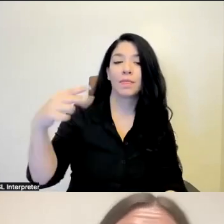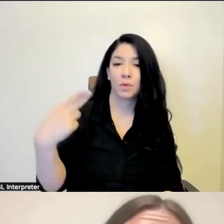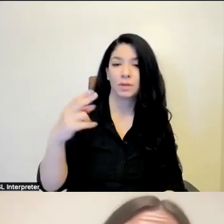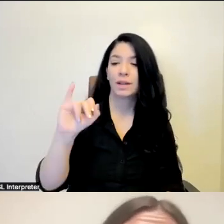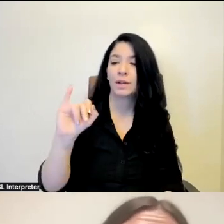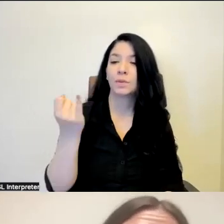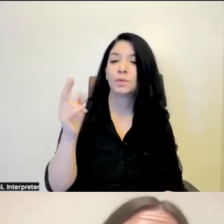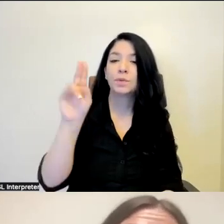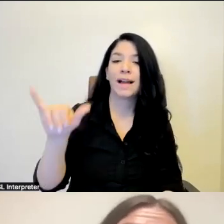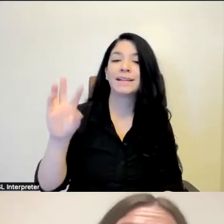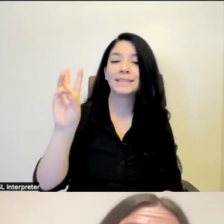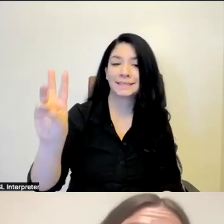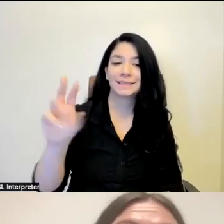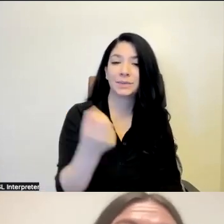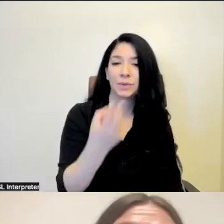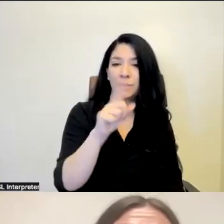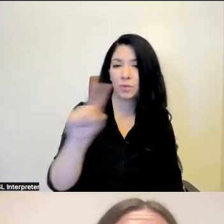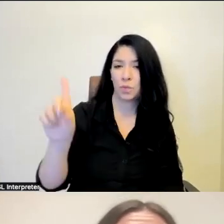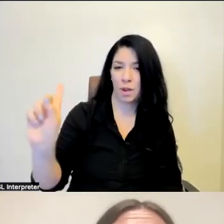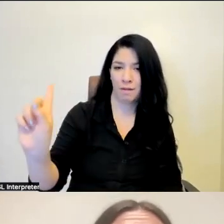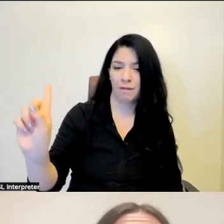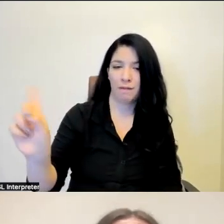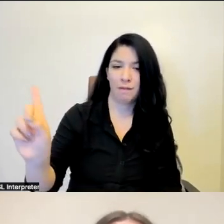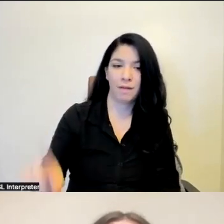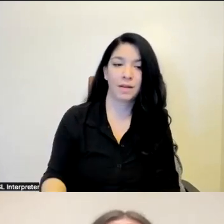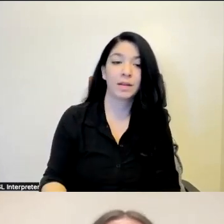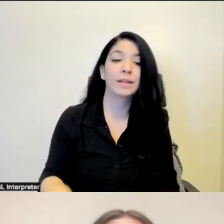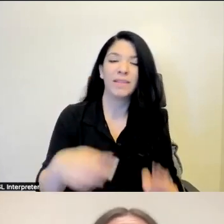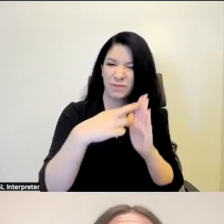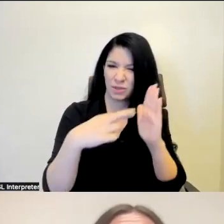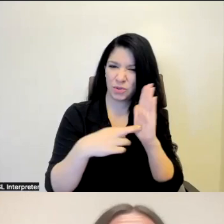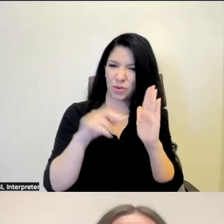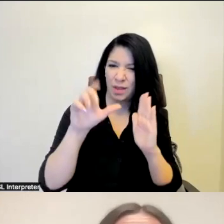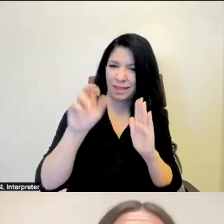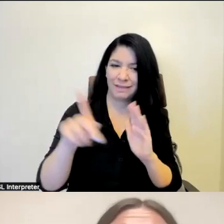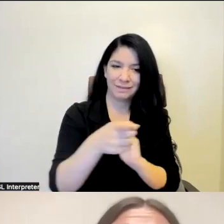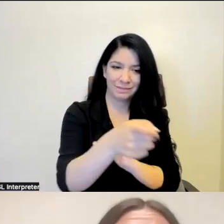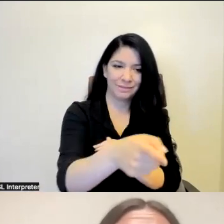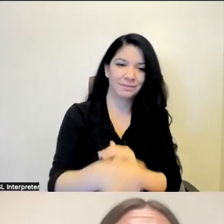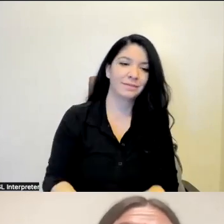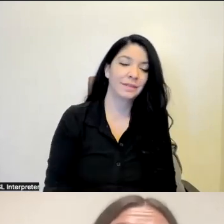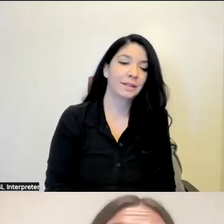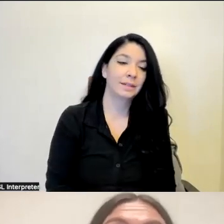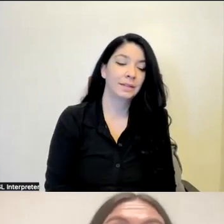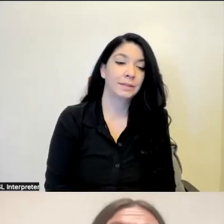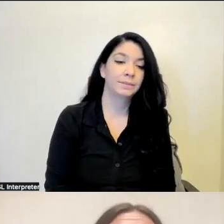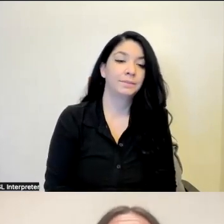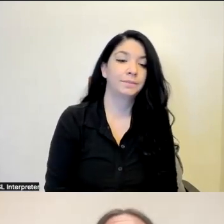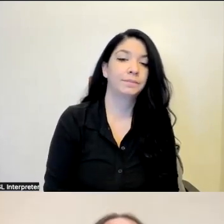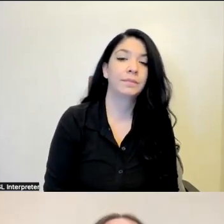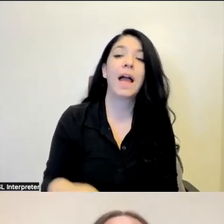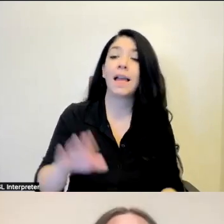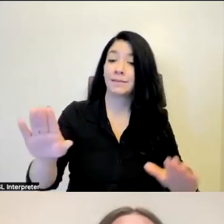6th from 12:00 to 1:00. There is a registration link on this slide that will be sent out after,